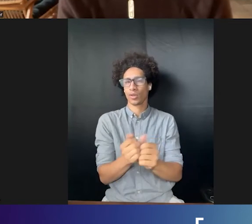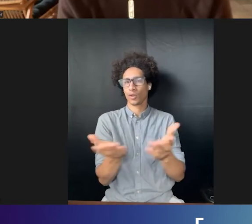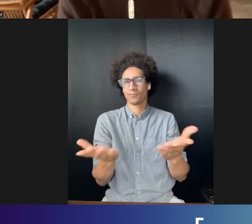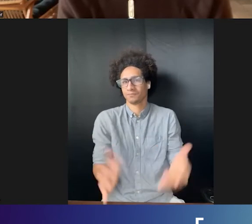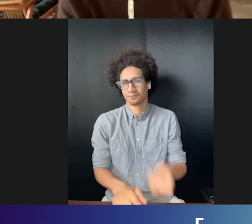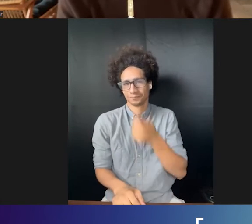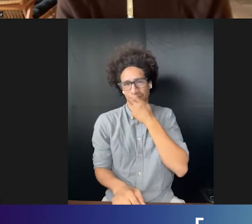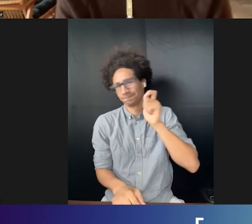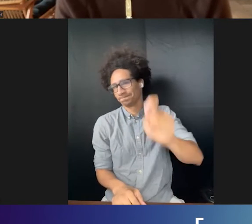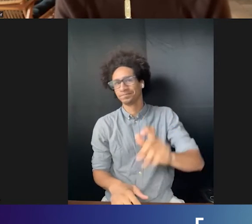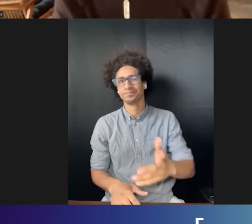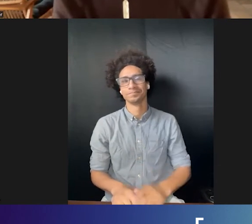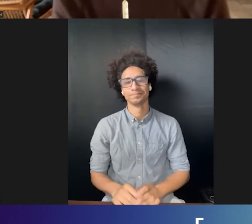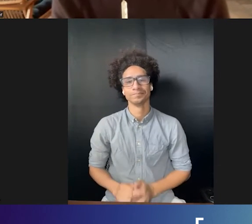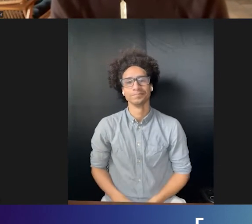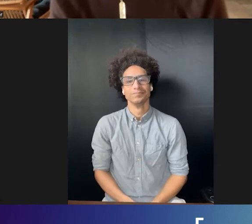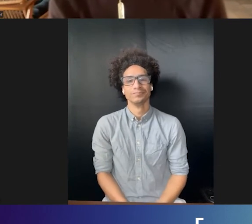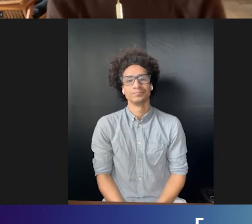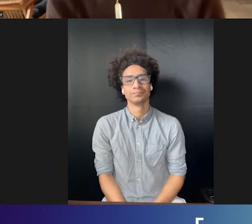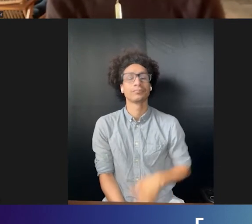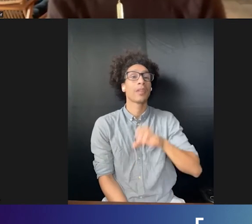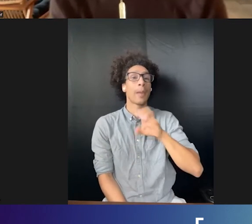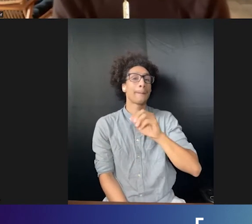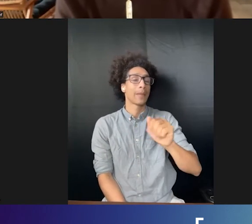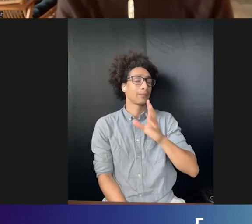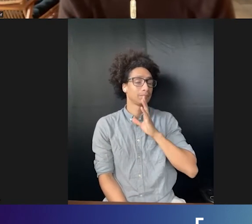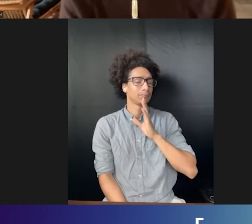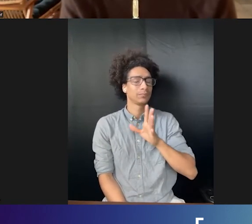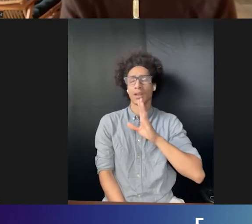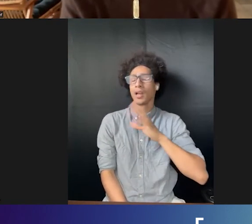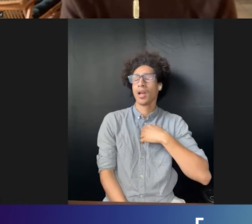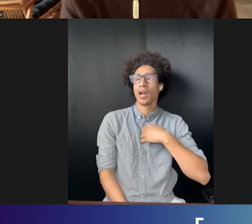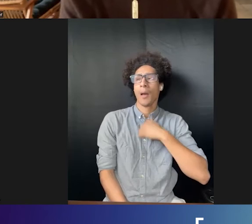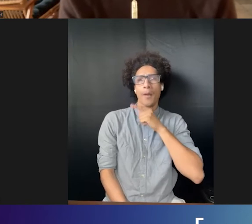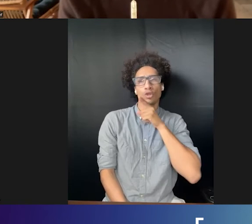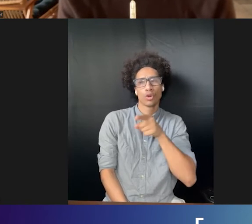But I also I'm not sure if this was like after a festival announcement,